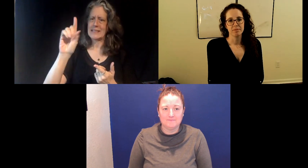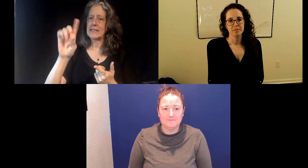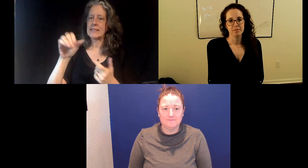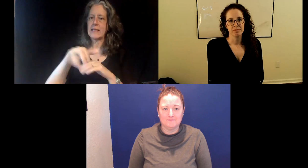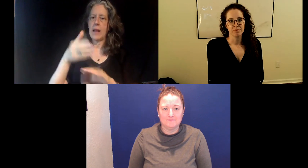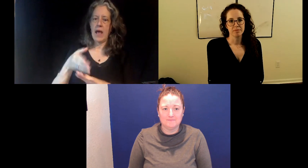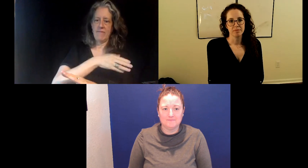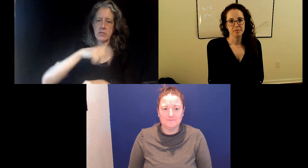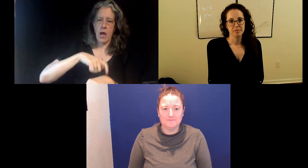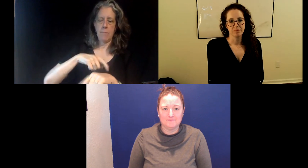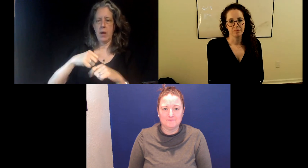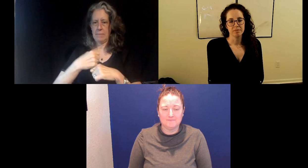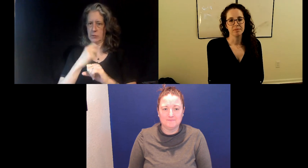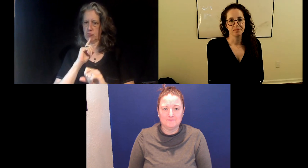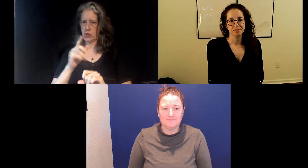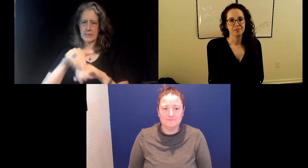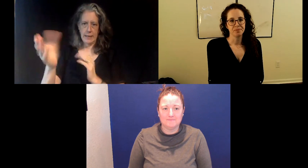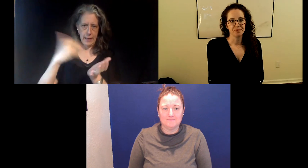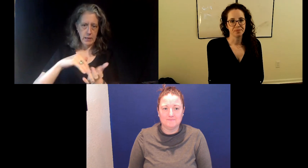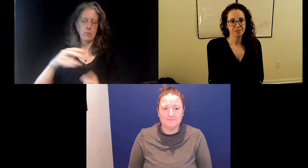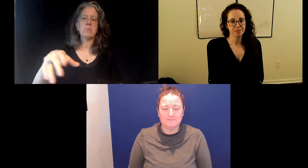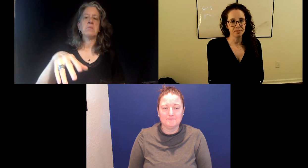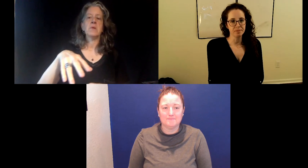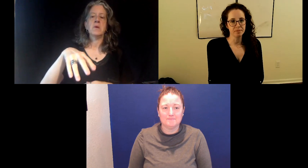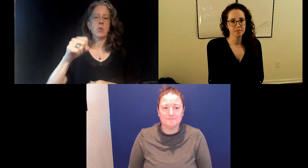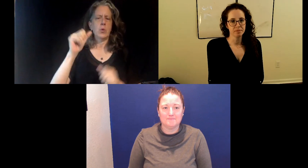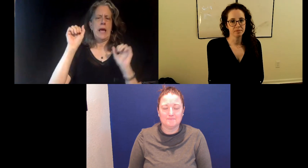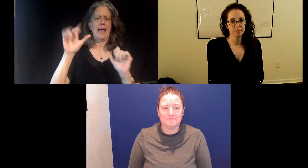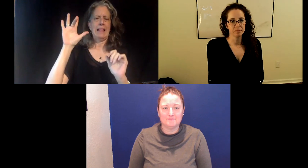to all of the registrants and um just you know and we'll send it again you've already